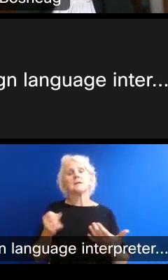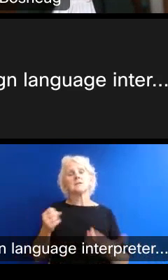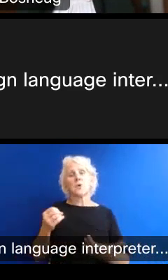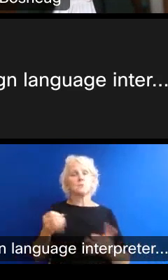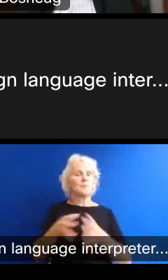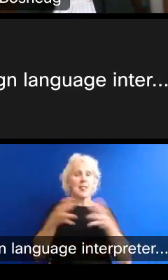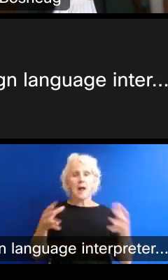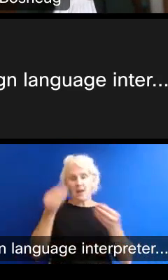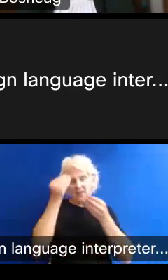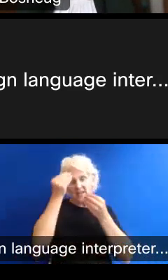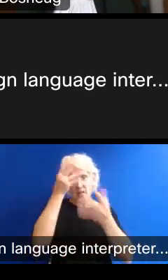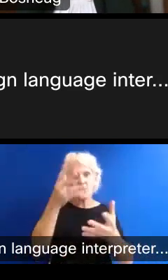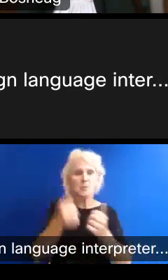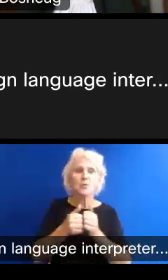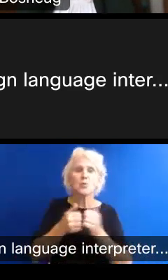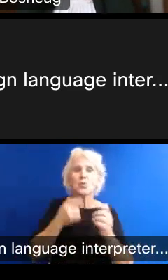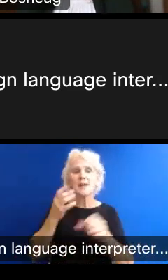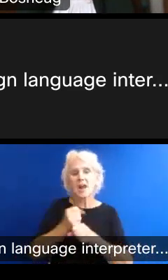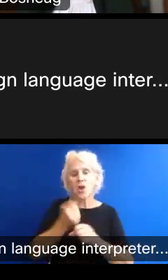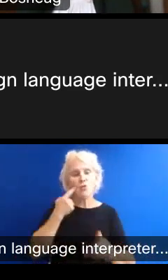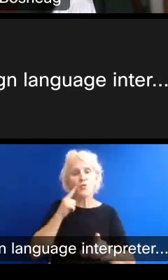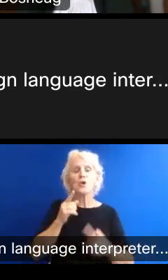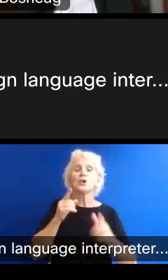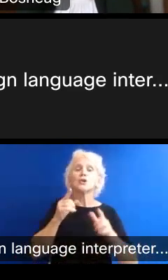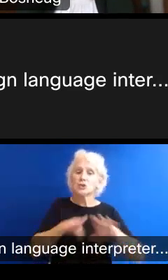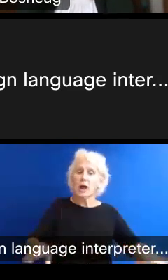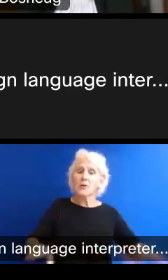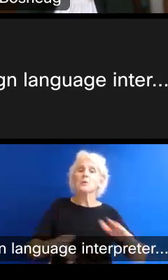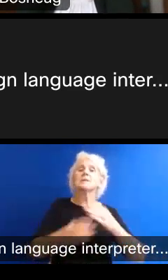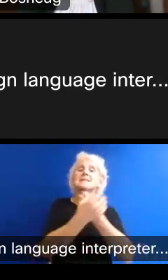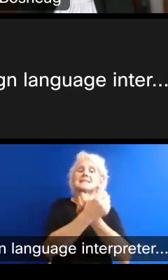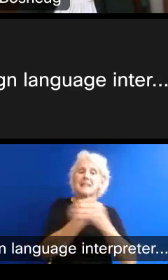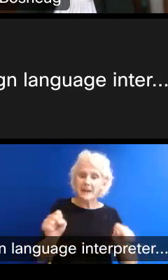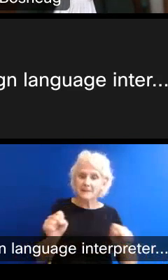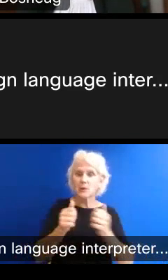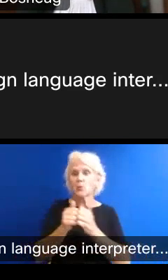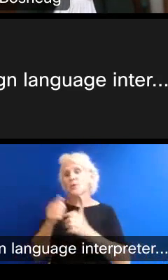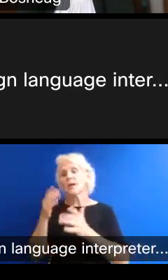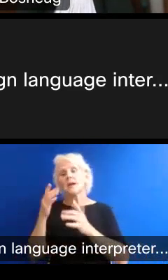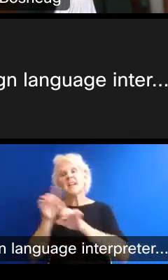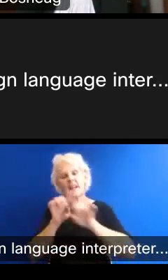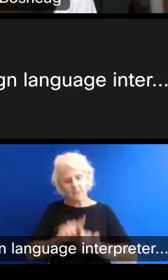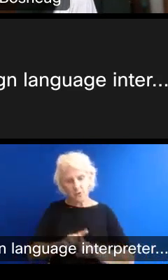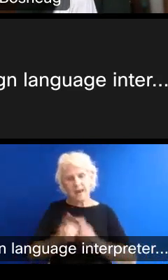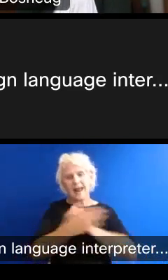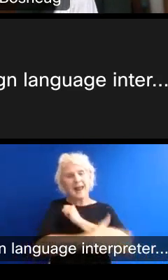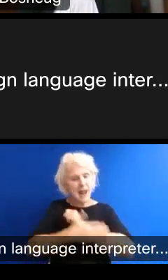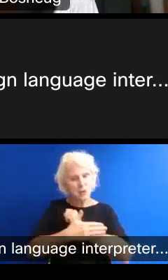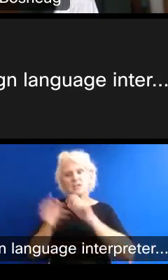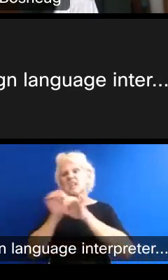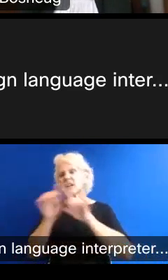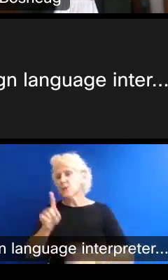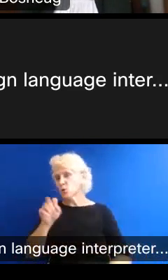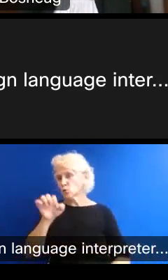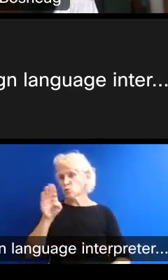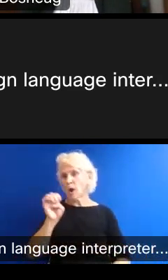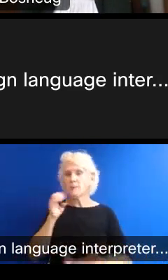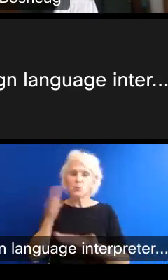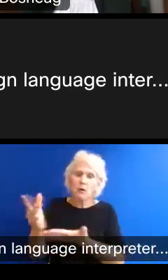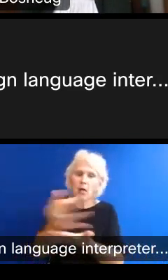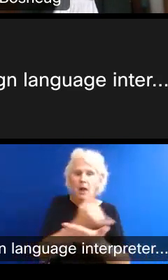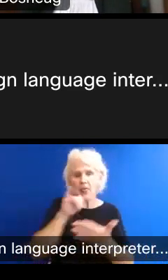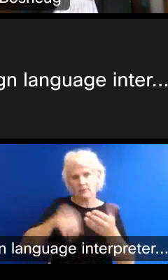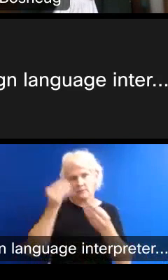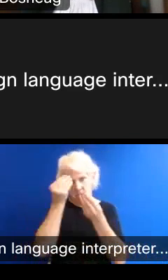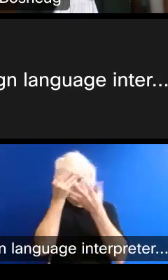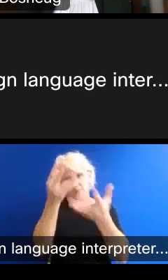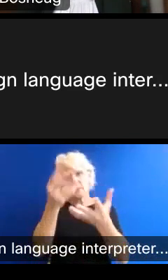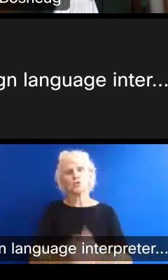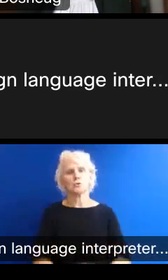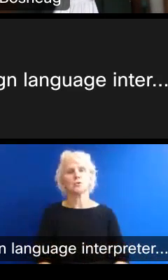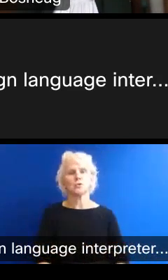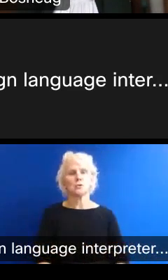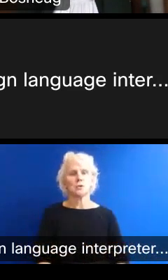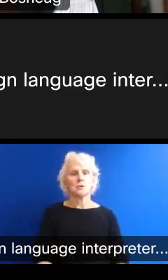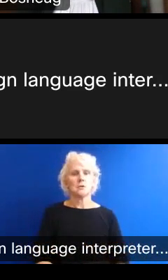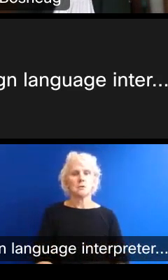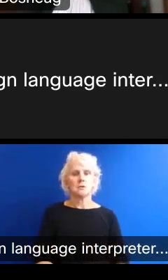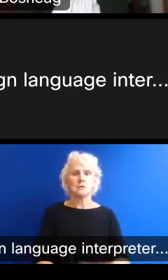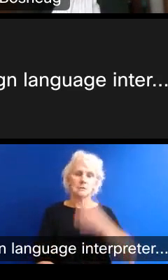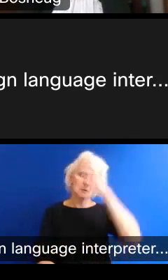come through Child Safety and Permanency through case consultations with counties and tribes.